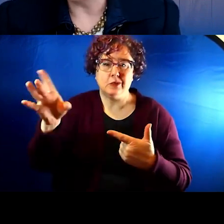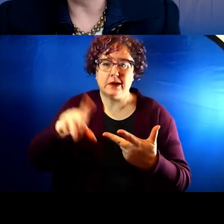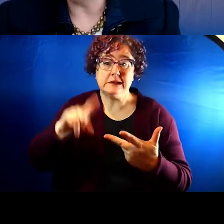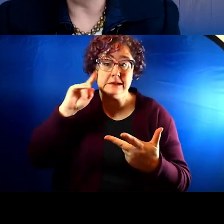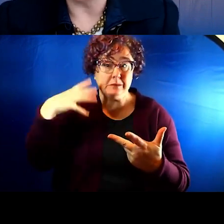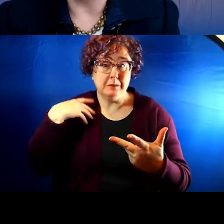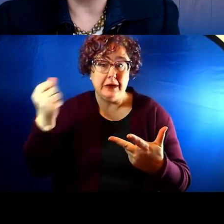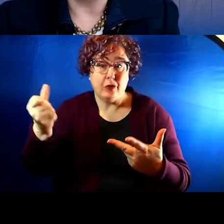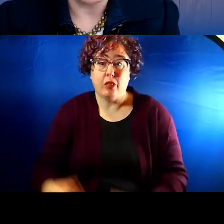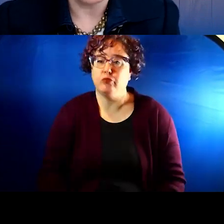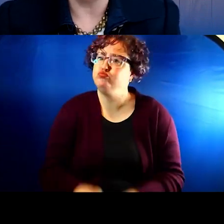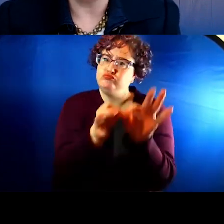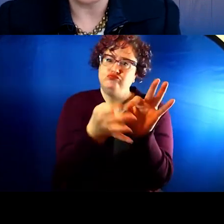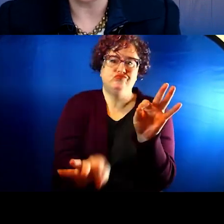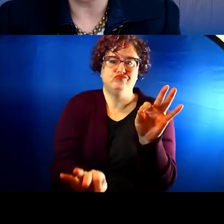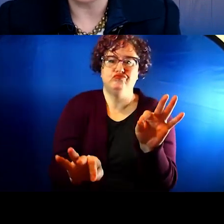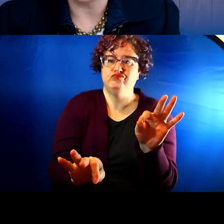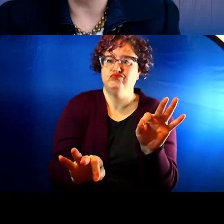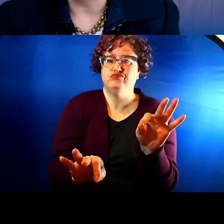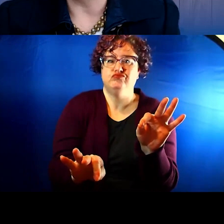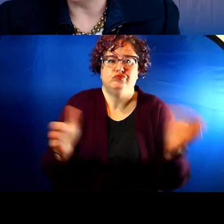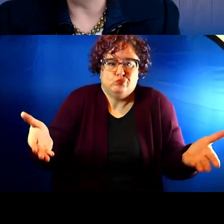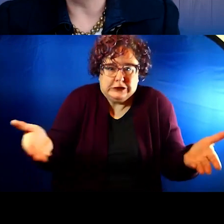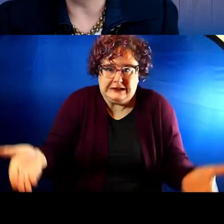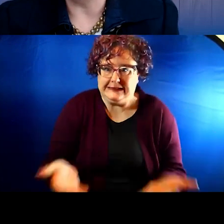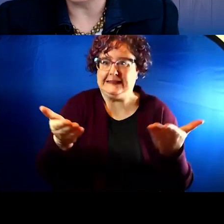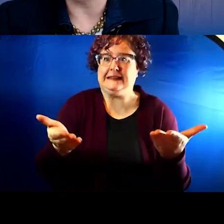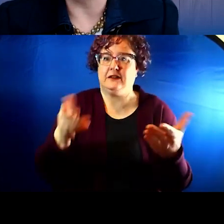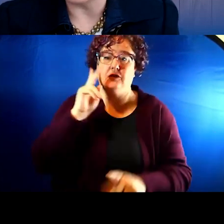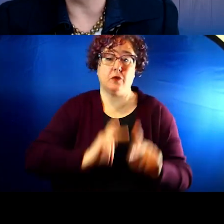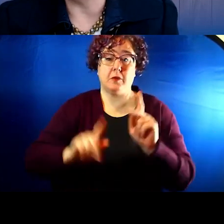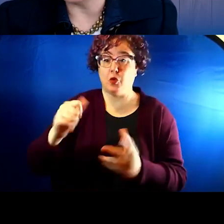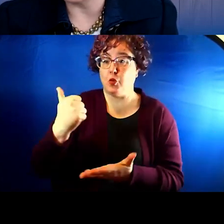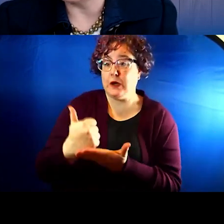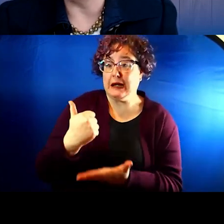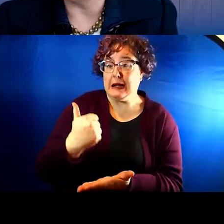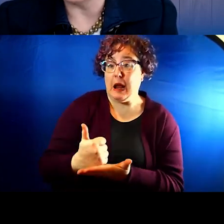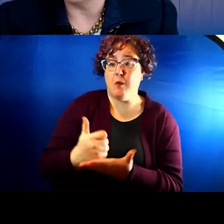WE ARE JUST HERE FOR PEOPLE WHO NEED OR WANT TO TALK.